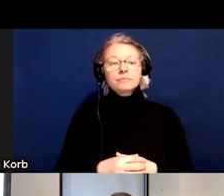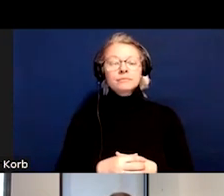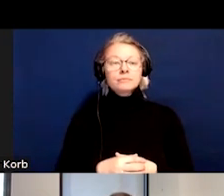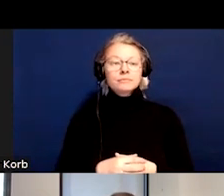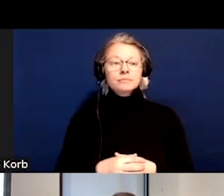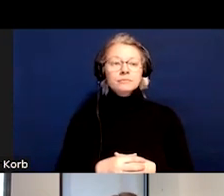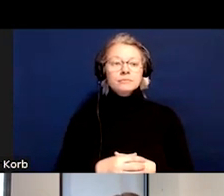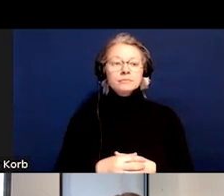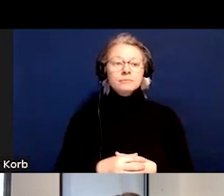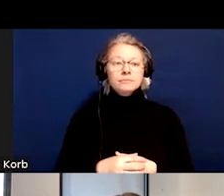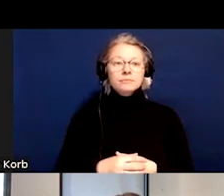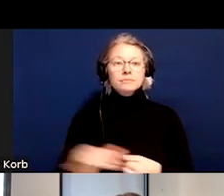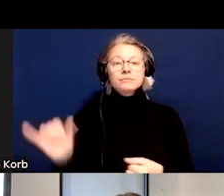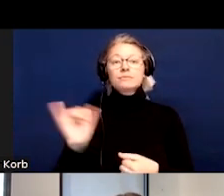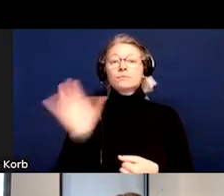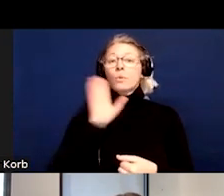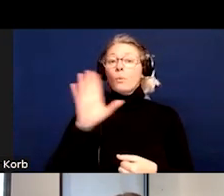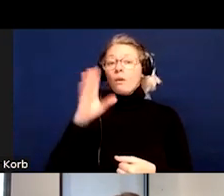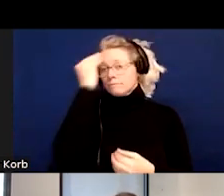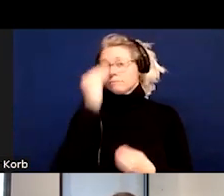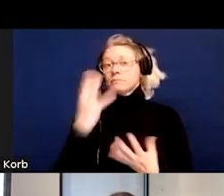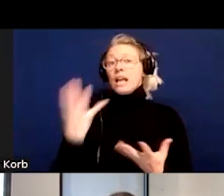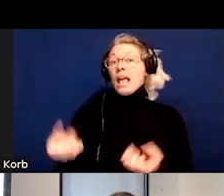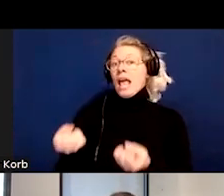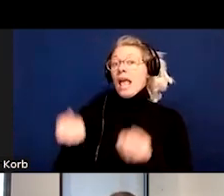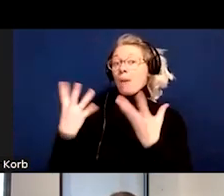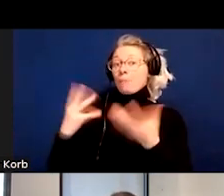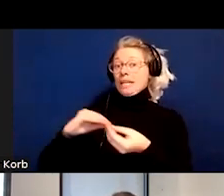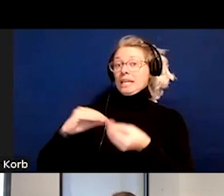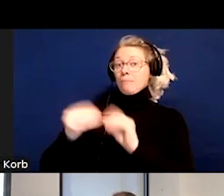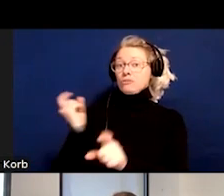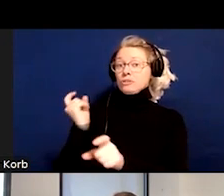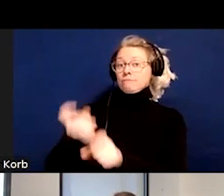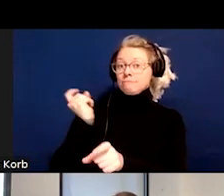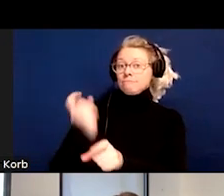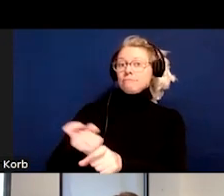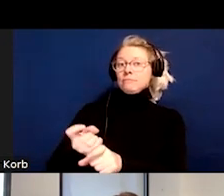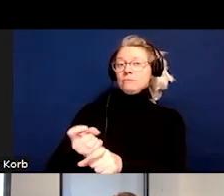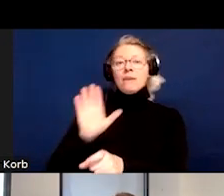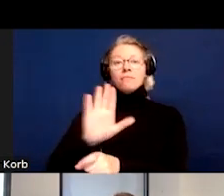about the number of grants we supported or success rates for those programs in 2022 where